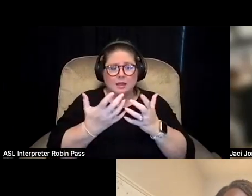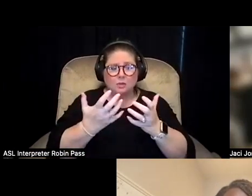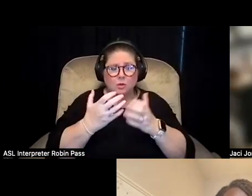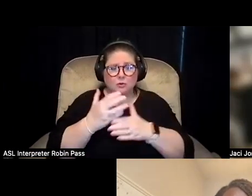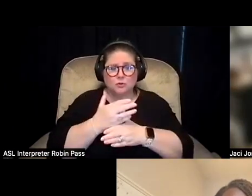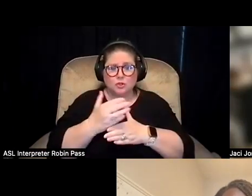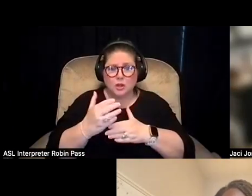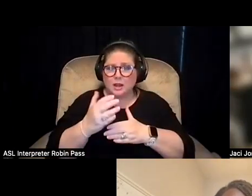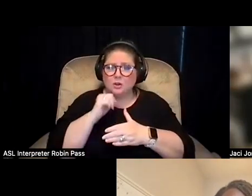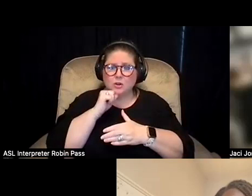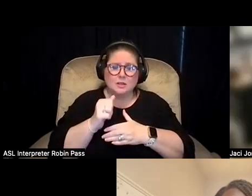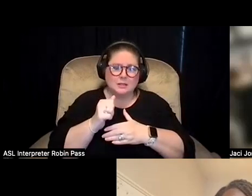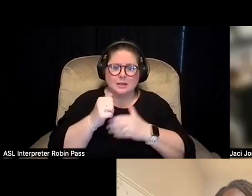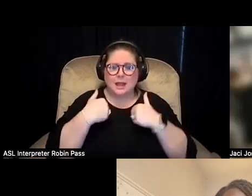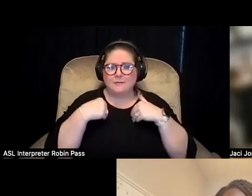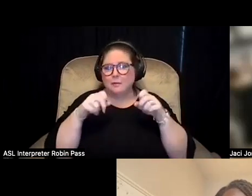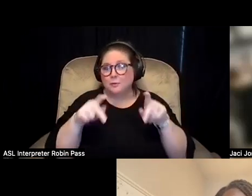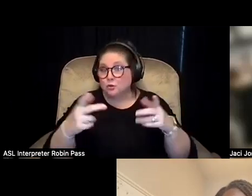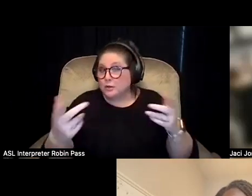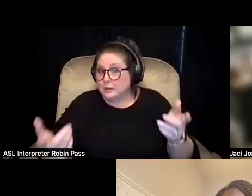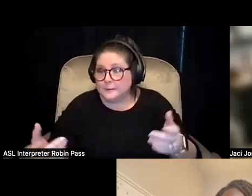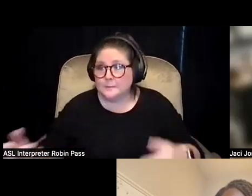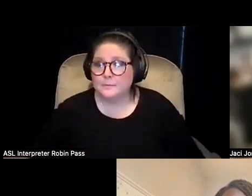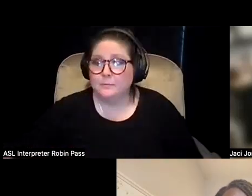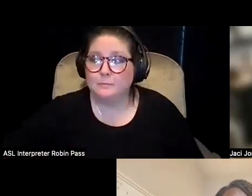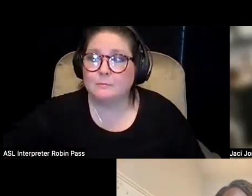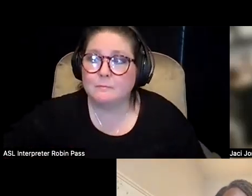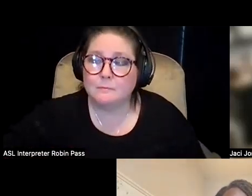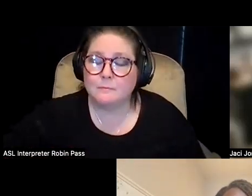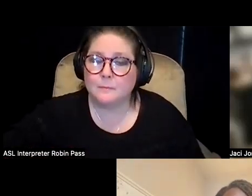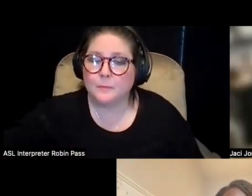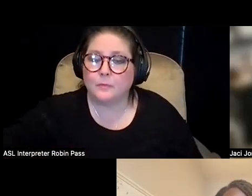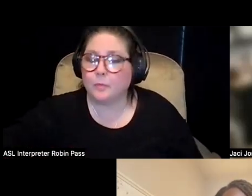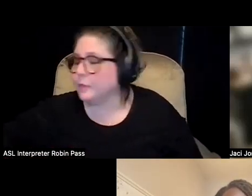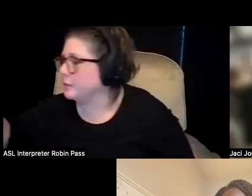didn't get to share just talk to us a little bit about your process and your thinking behind it